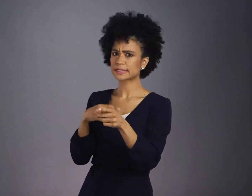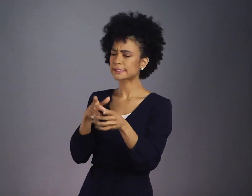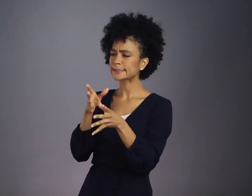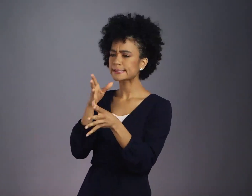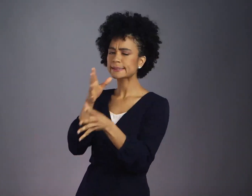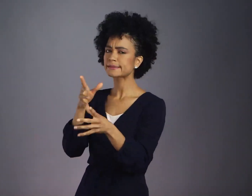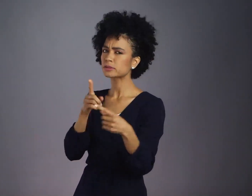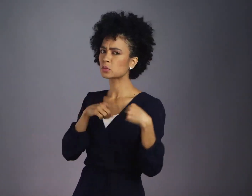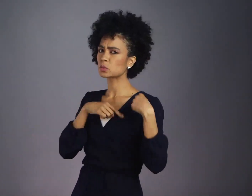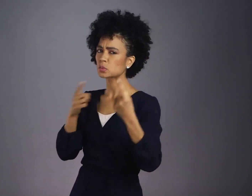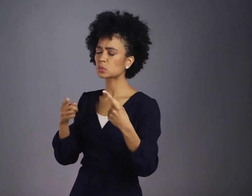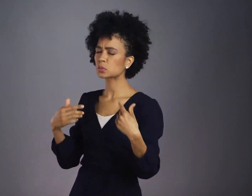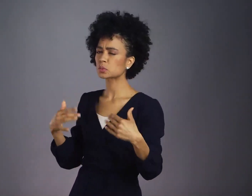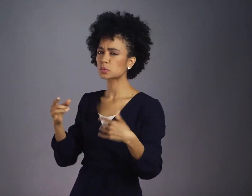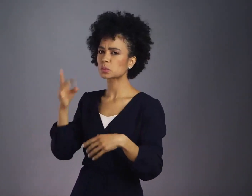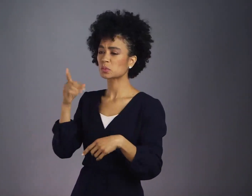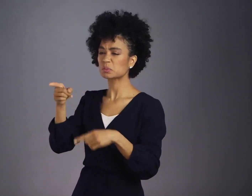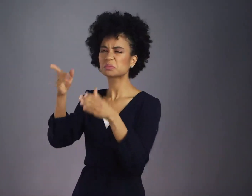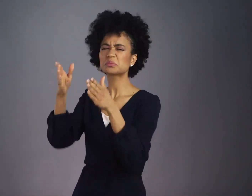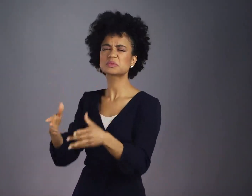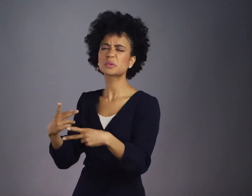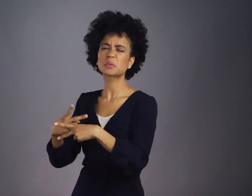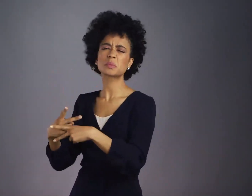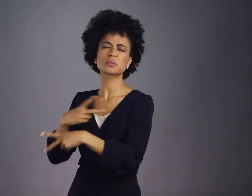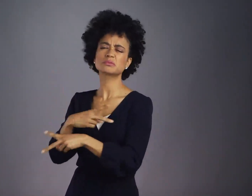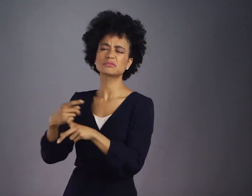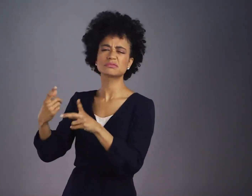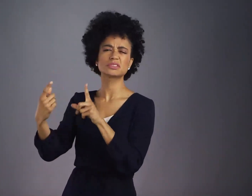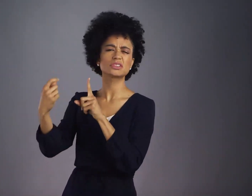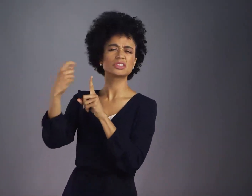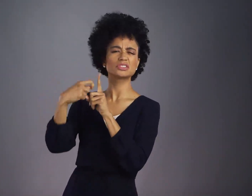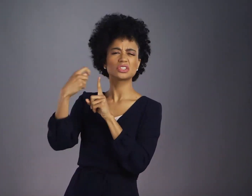The question of how to approach the man we hated will arise.